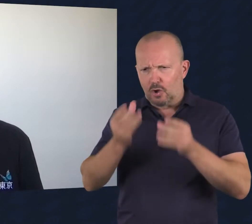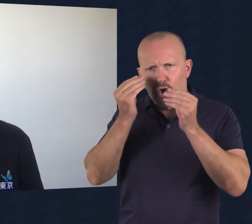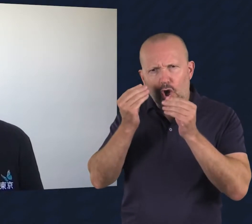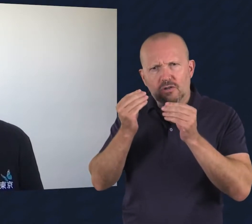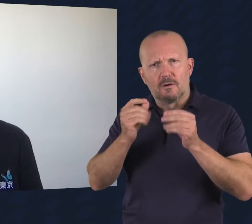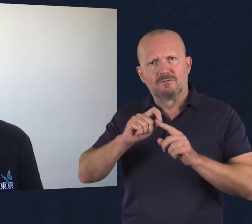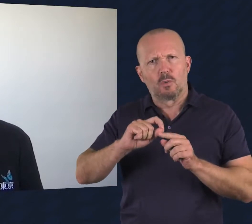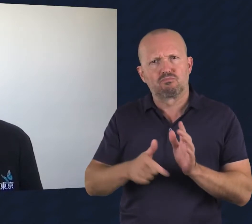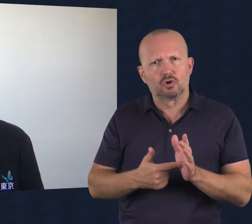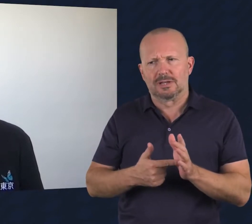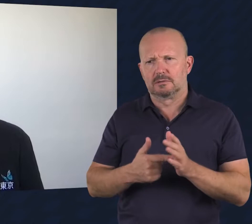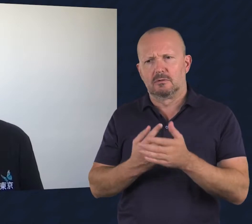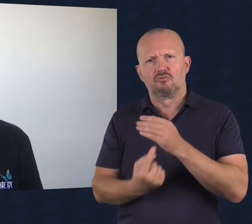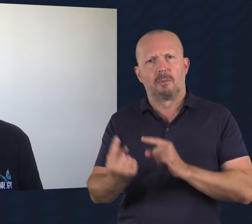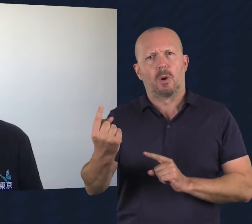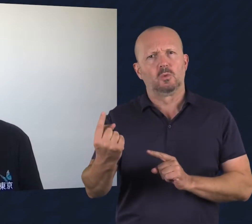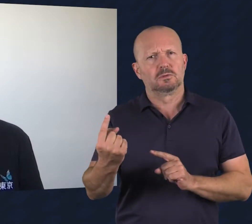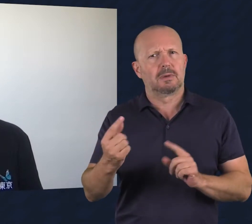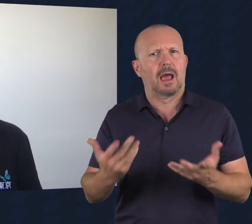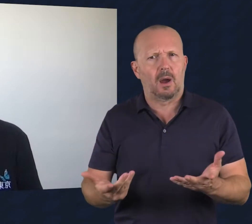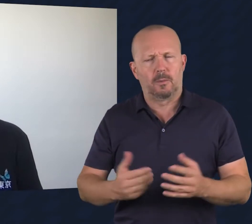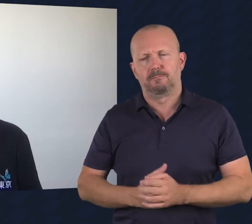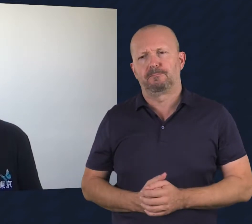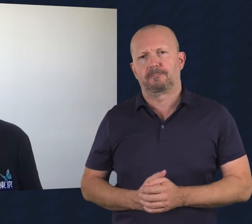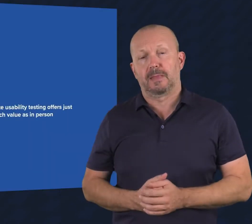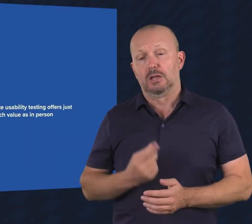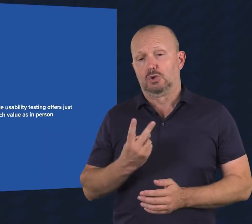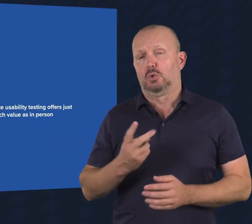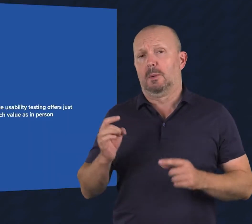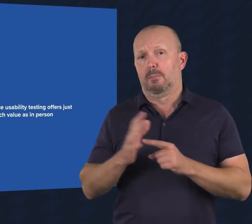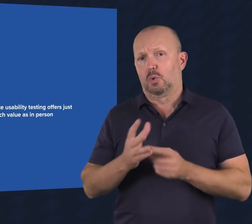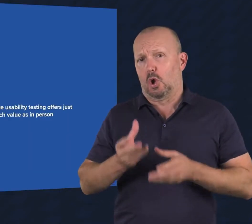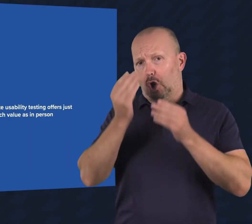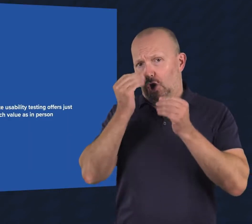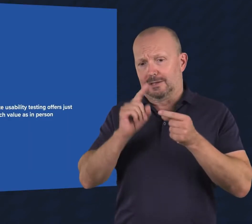for a project in a completely remote environment. Two key learnings I want to discuss today